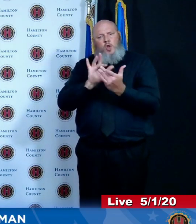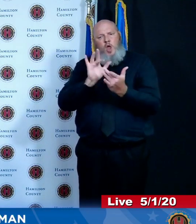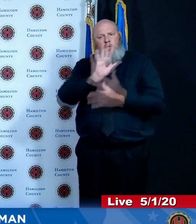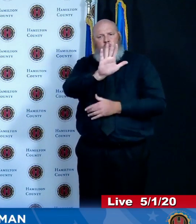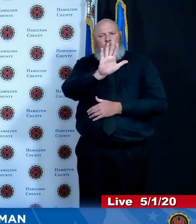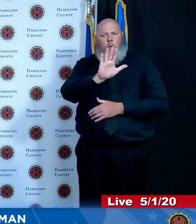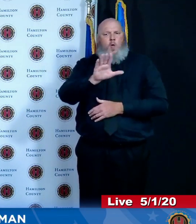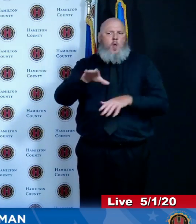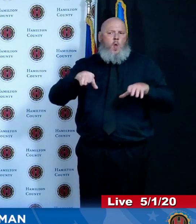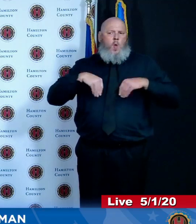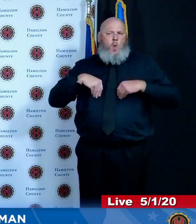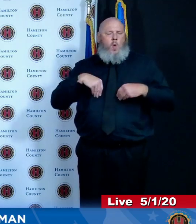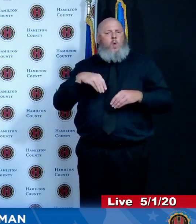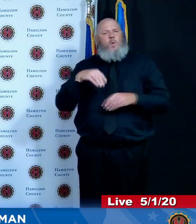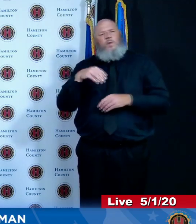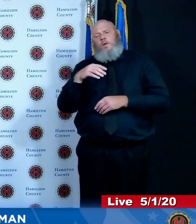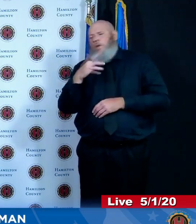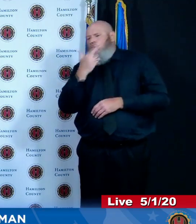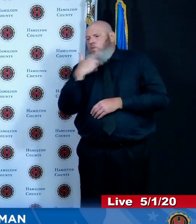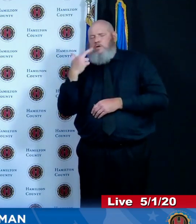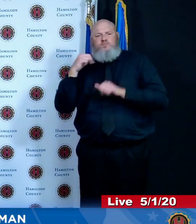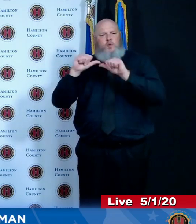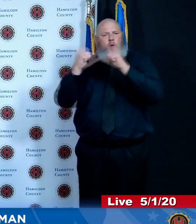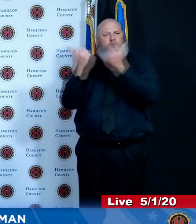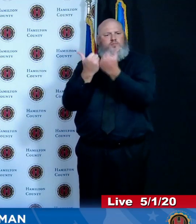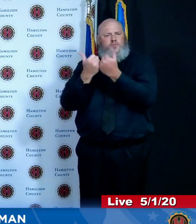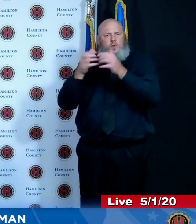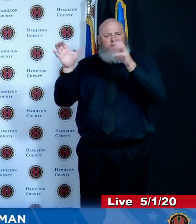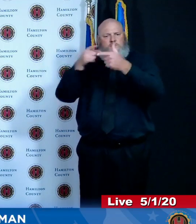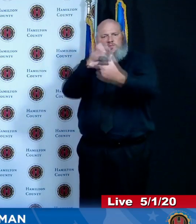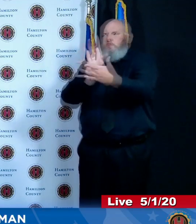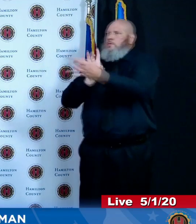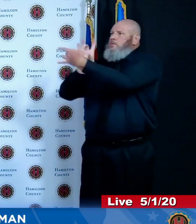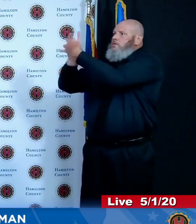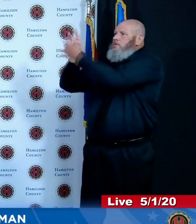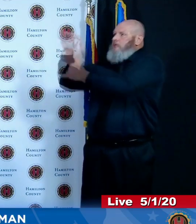process for getting restaurants back open your ideas are heard I think the